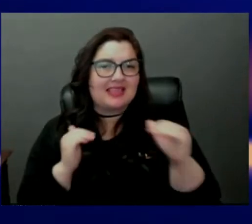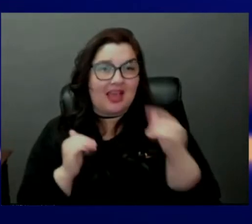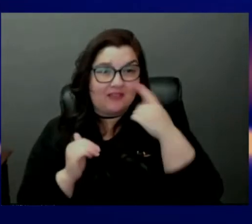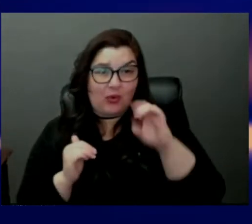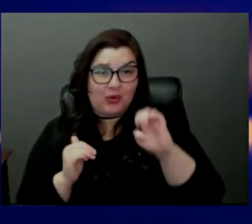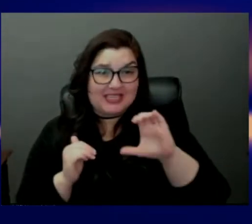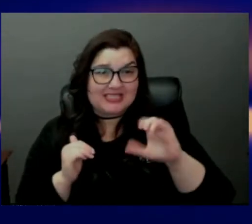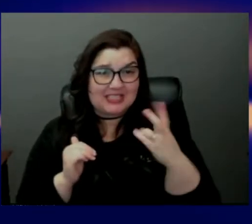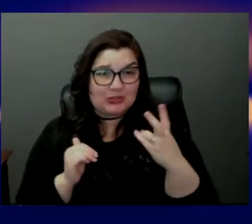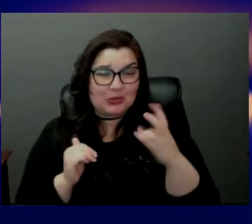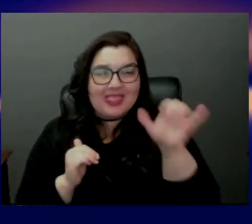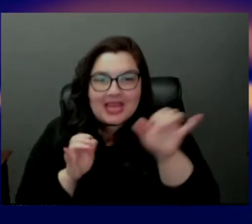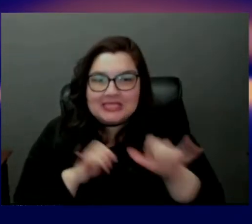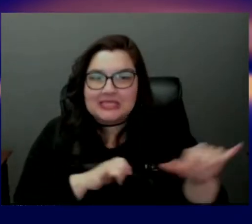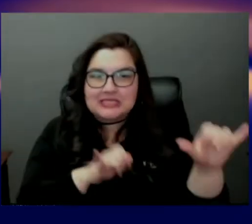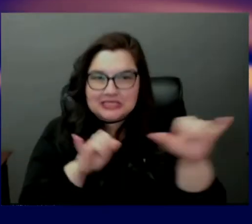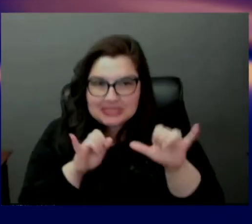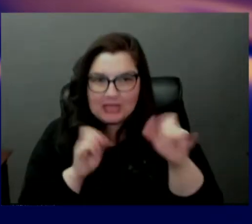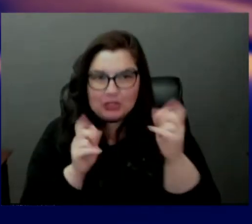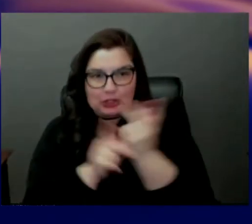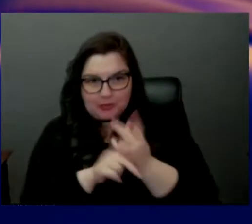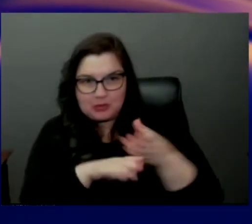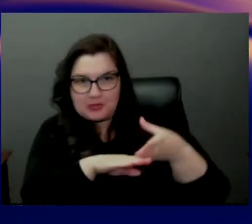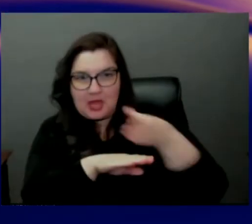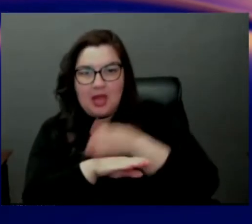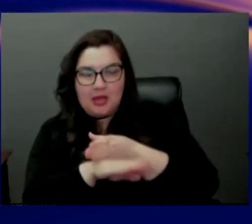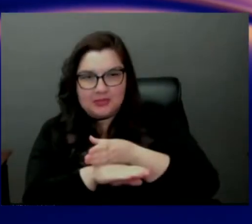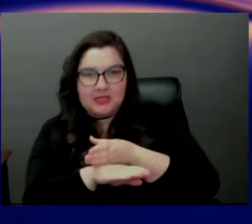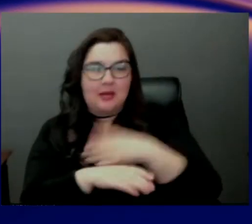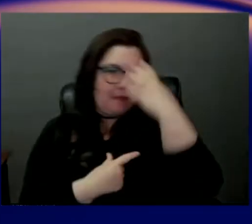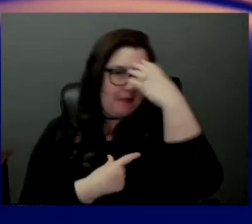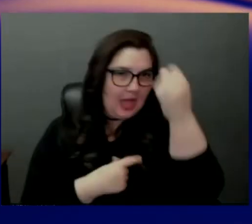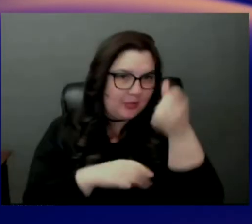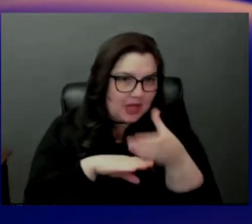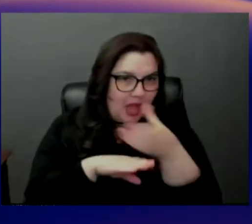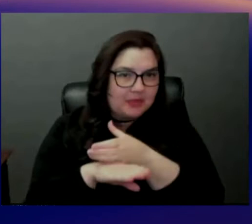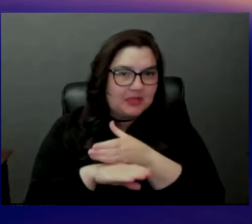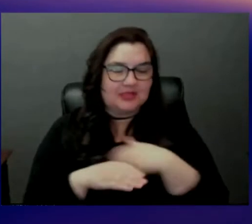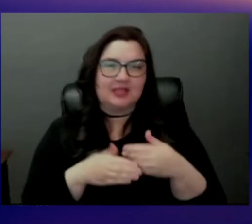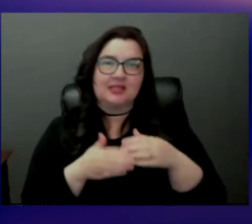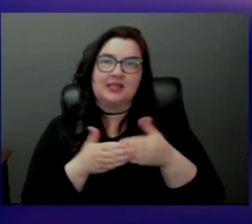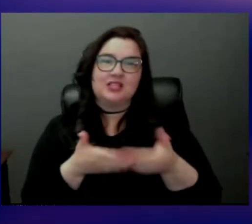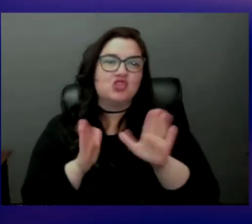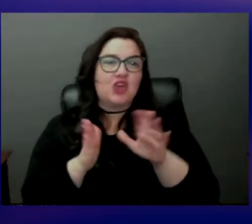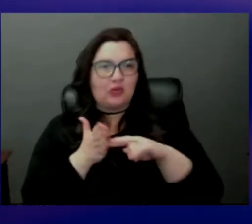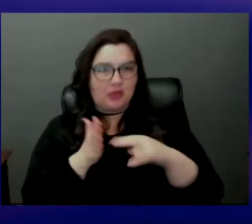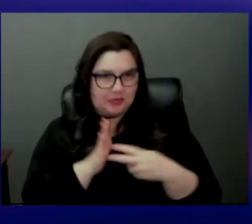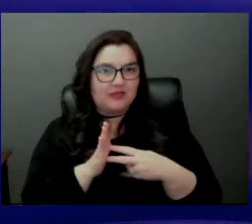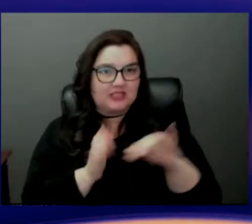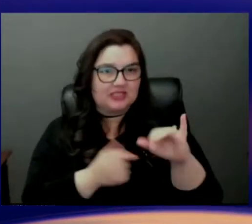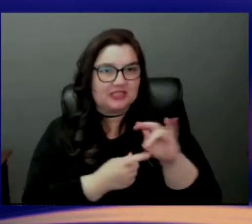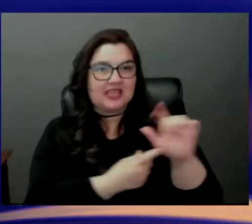So computer optimized, memory optimized, and general purpose ones, where you have AMD and an Intel as your choices for XC6 process.